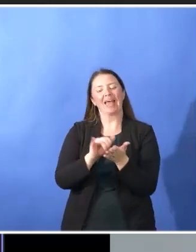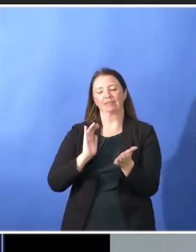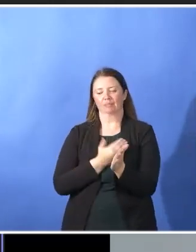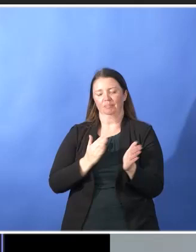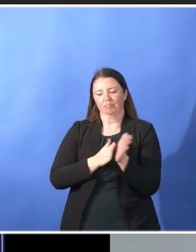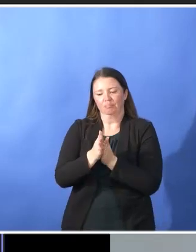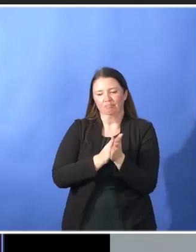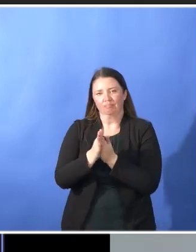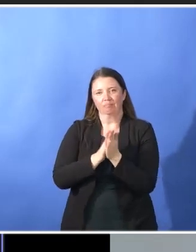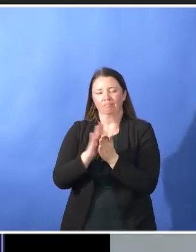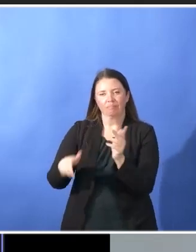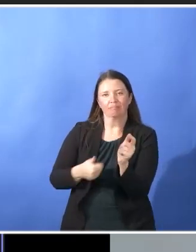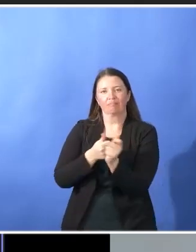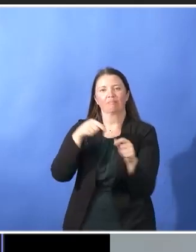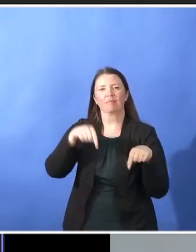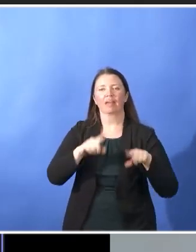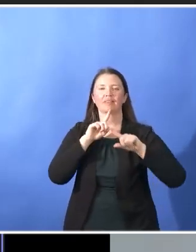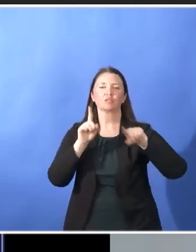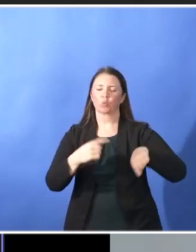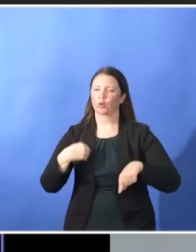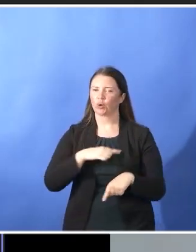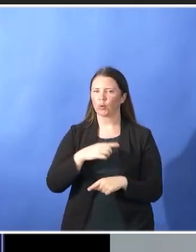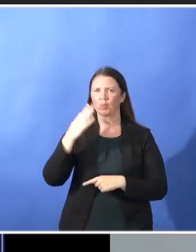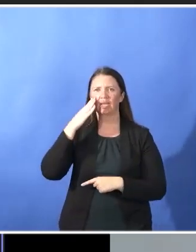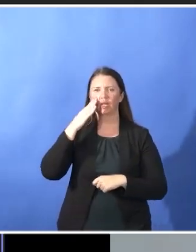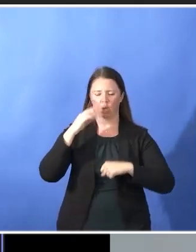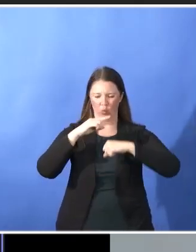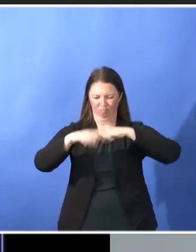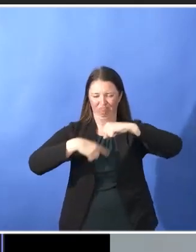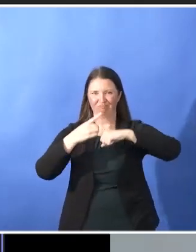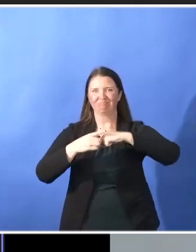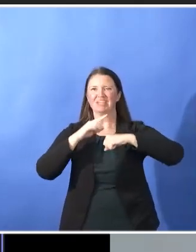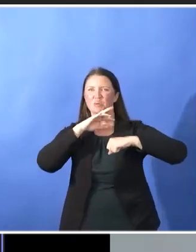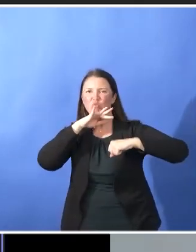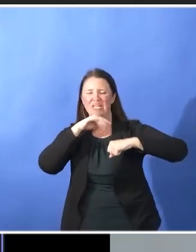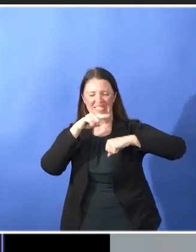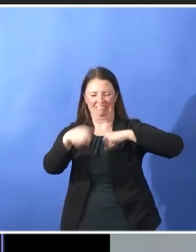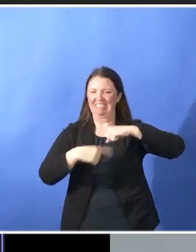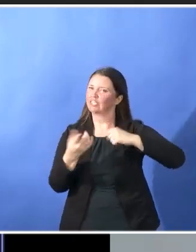ALREADY AN ISSUE.